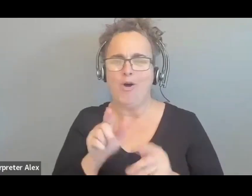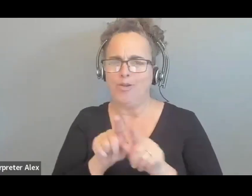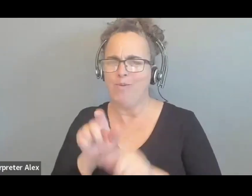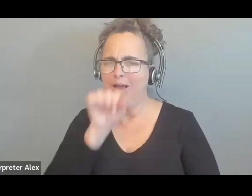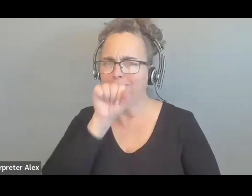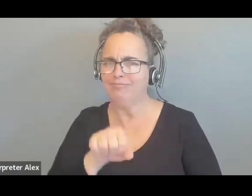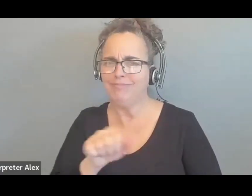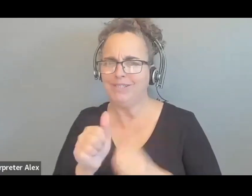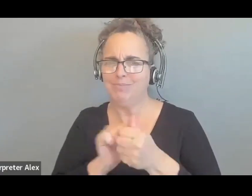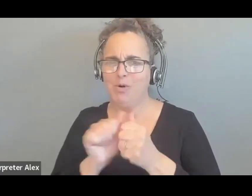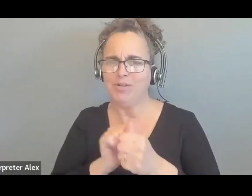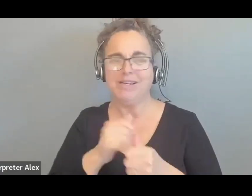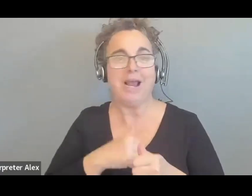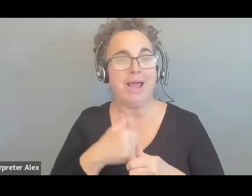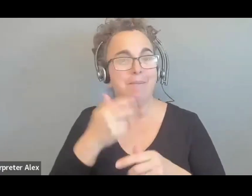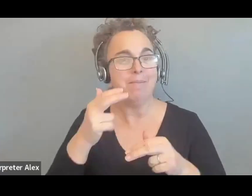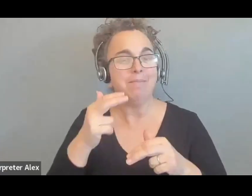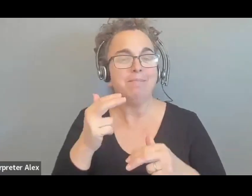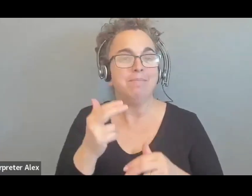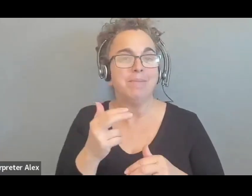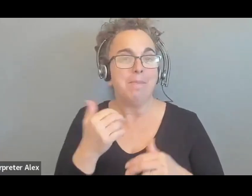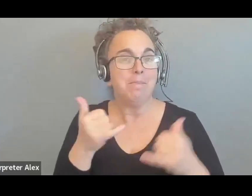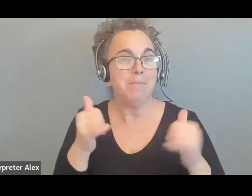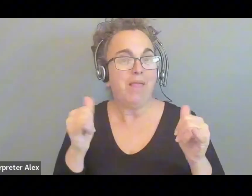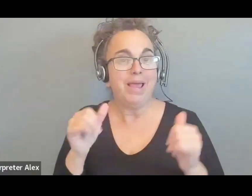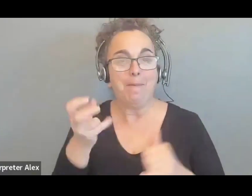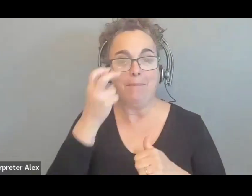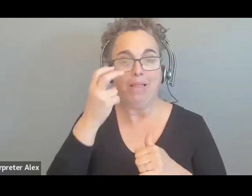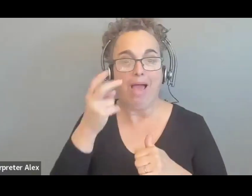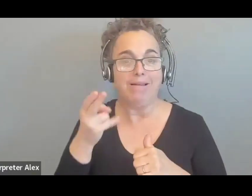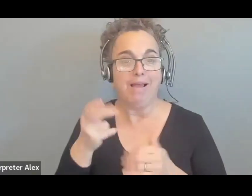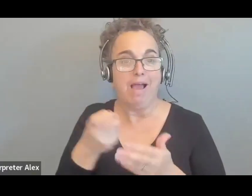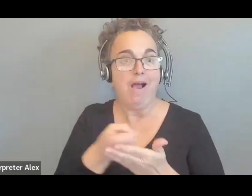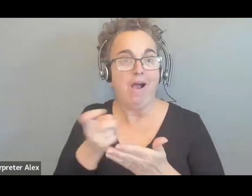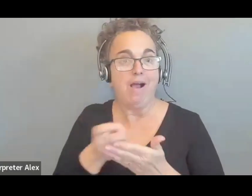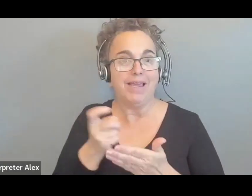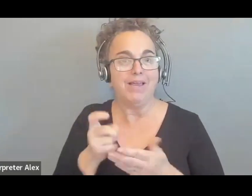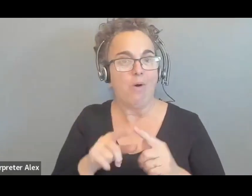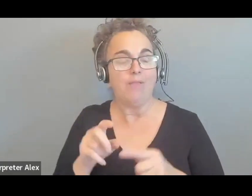and play blind hockey on the US blind hockey team. So that's just a little bit about me.